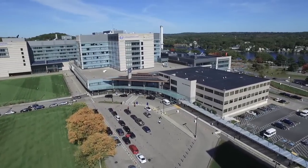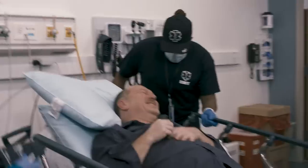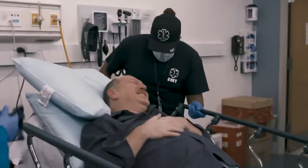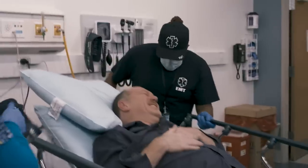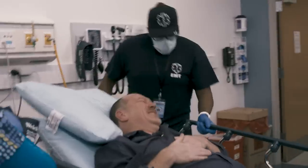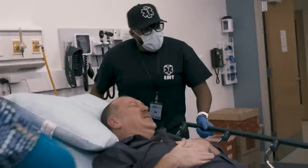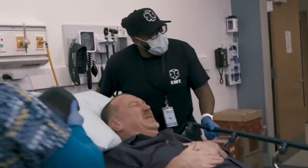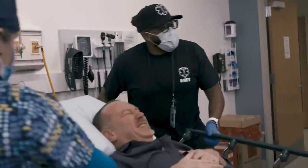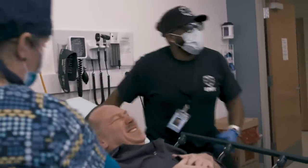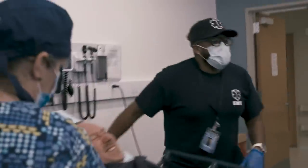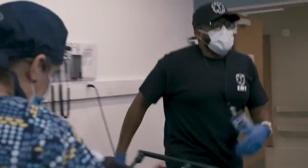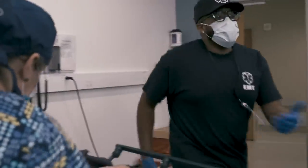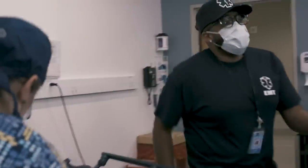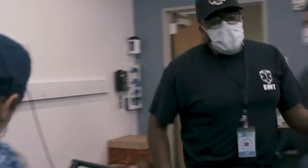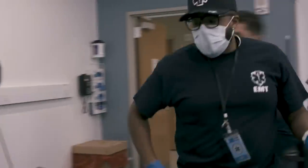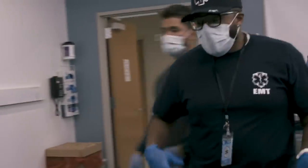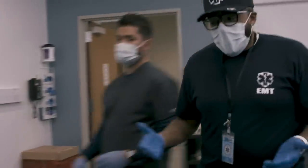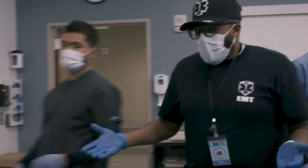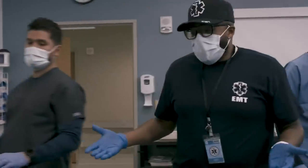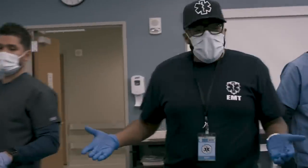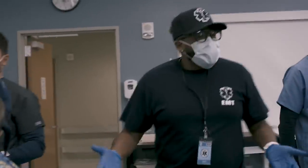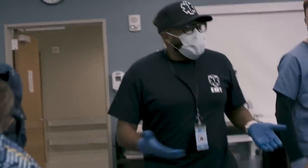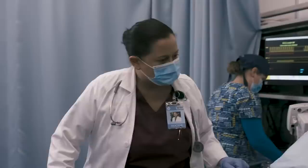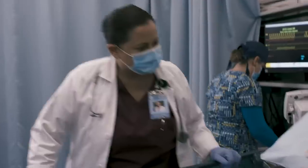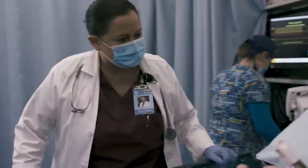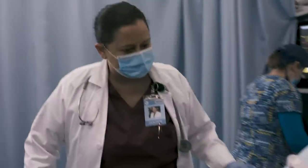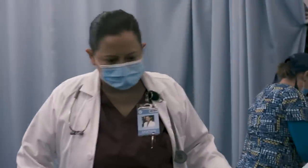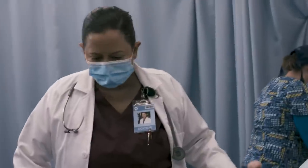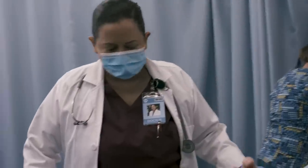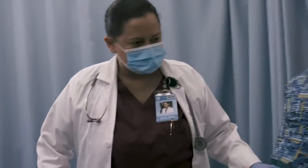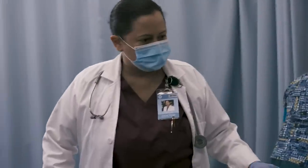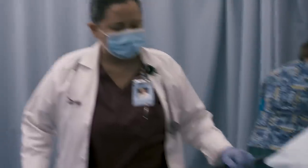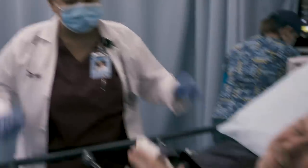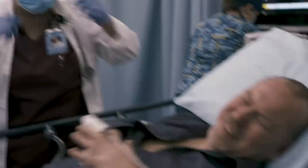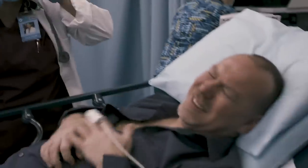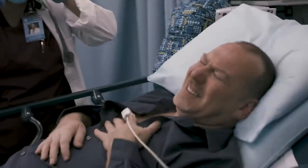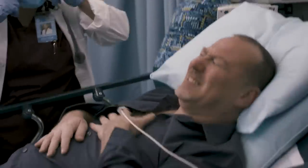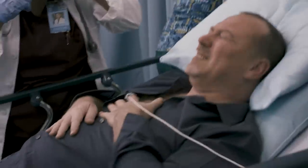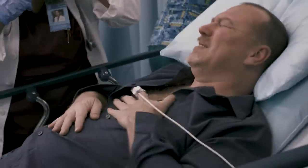The patient is Deaf and called 911 through a texting app. I couldn’t ask the appropriate questions in the ambulance, but he’s obviously suffering